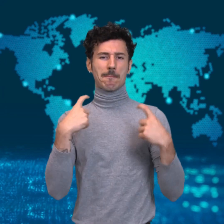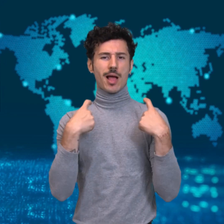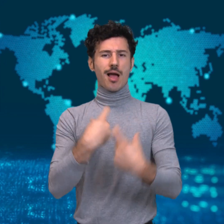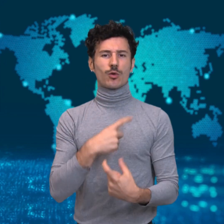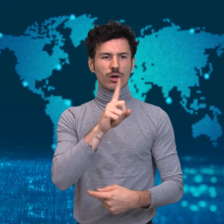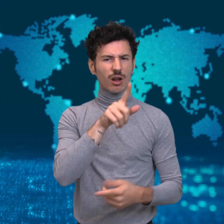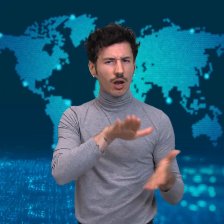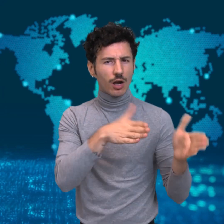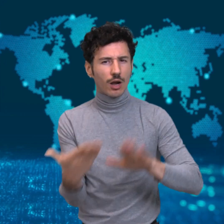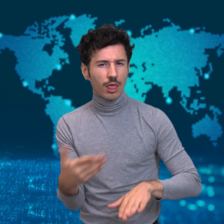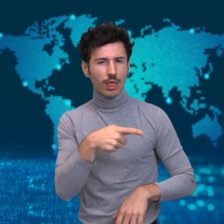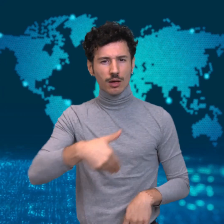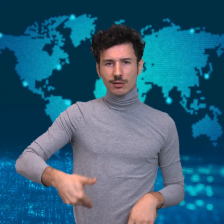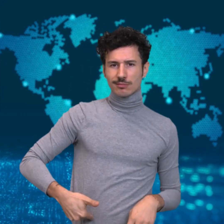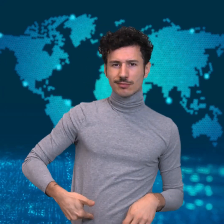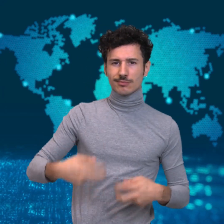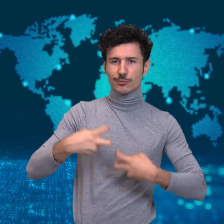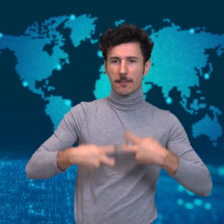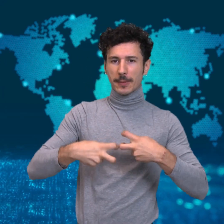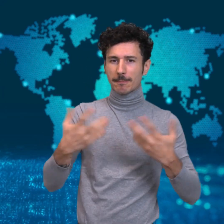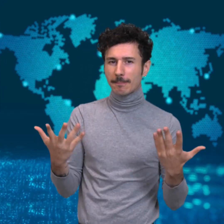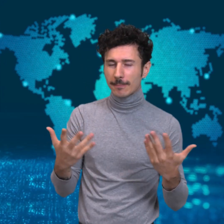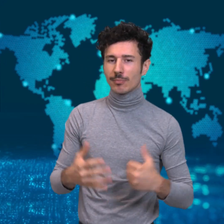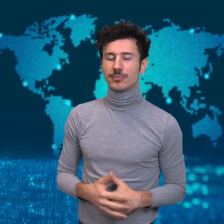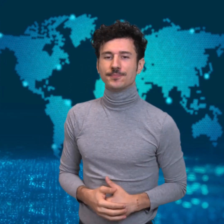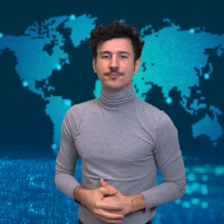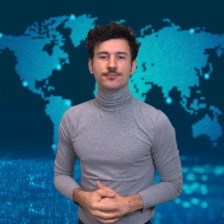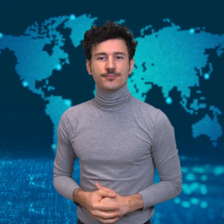who died from liver disease.